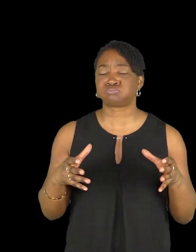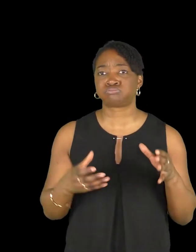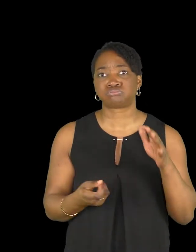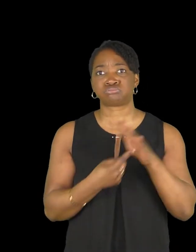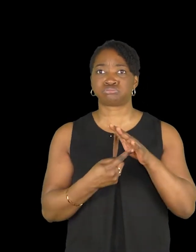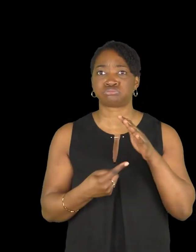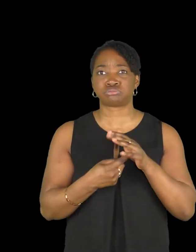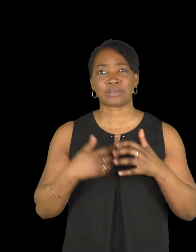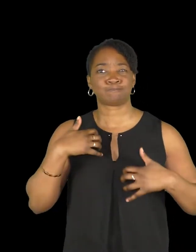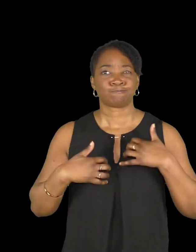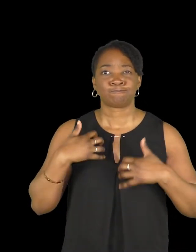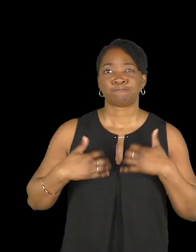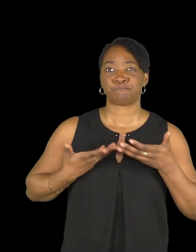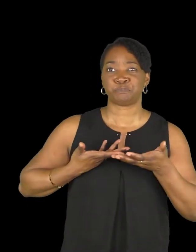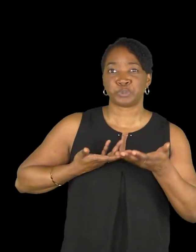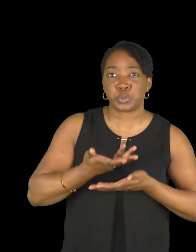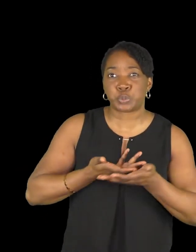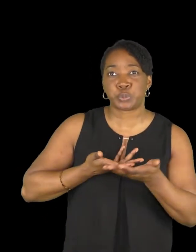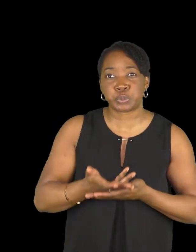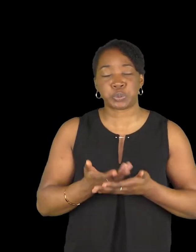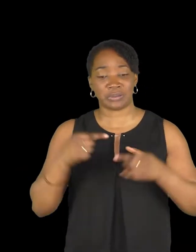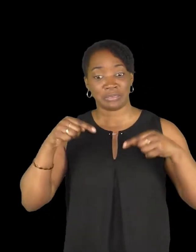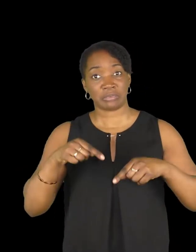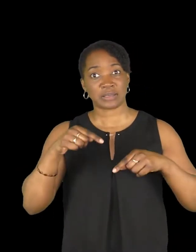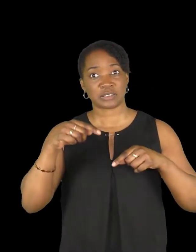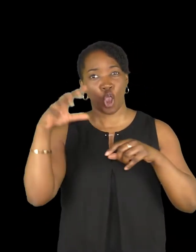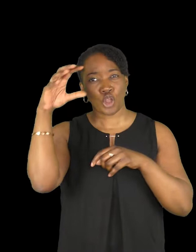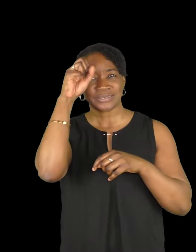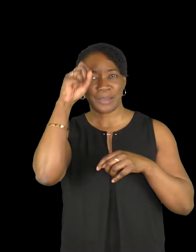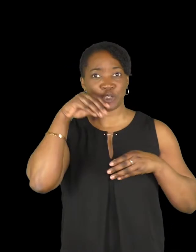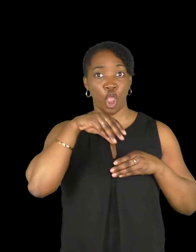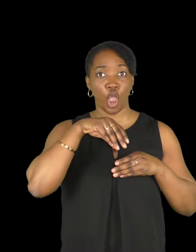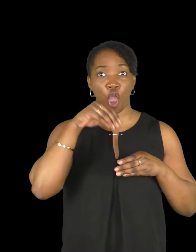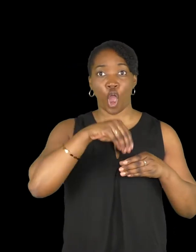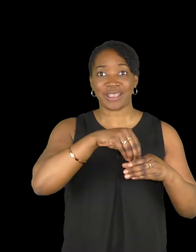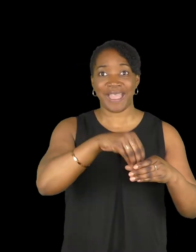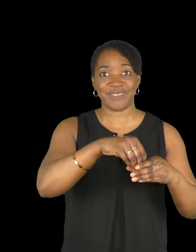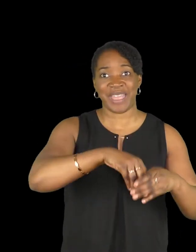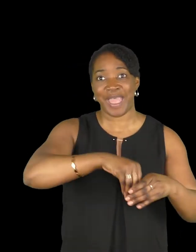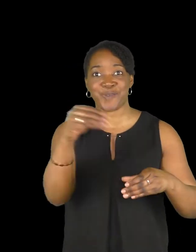conversation. I'm interested in this kind of concept of the unarchive and I'm also interested